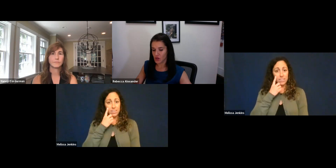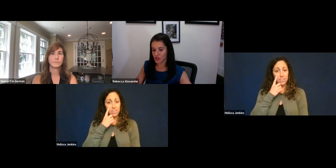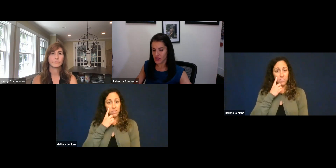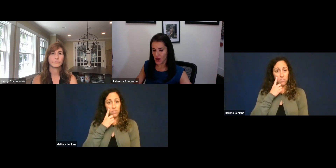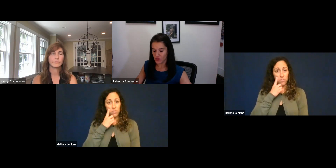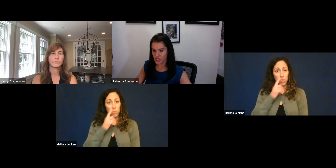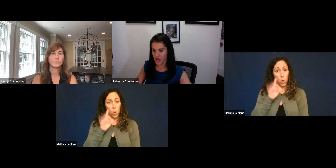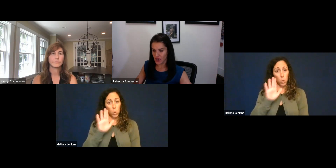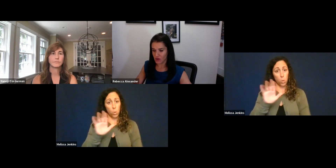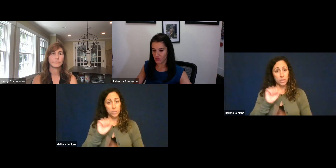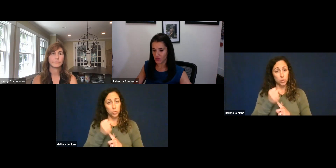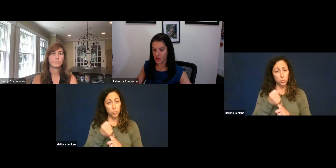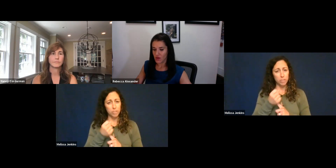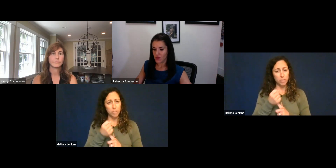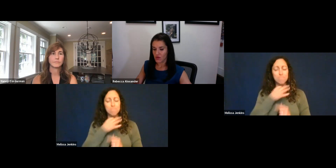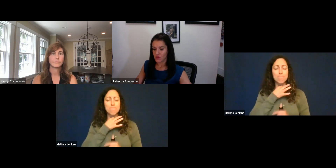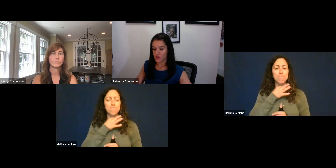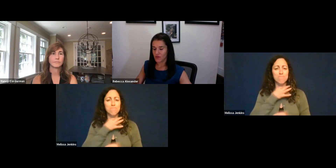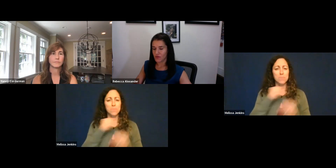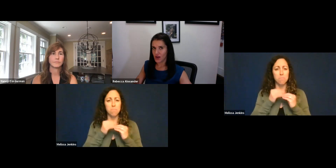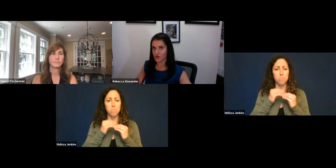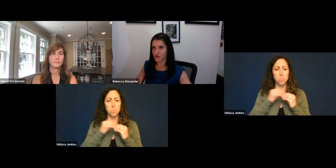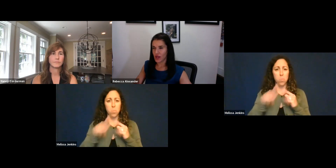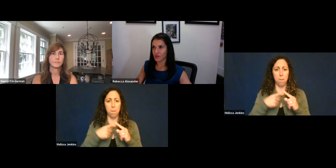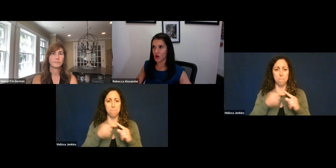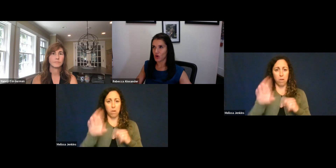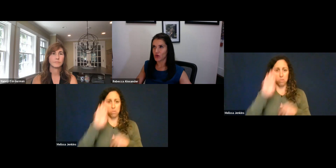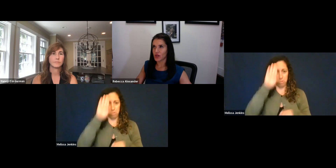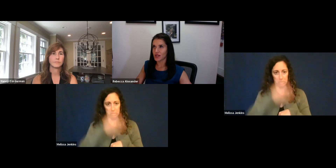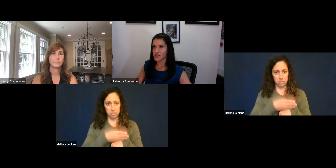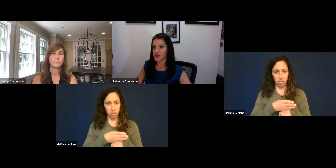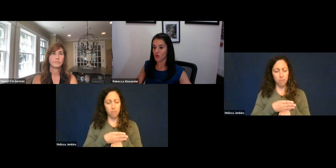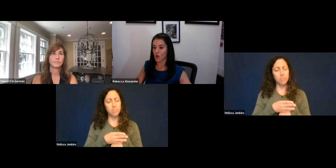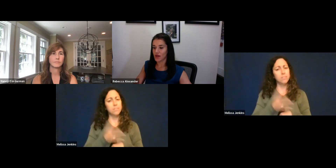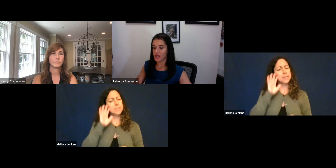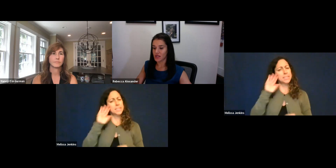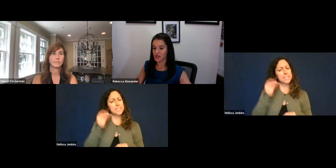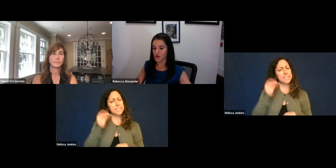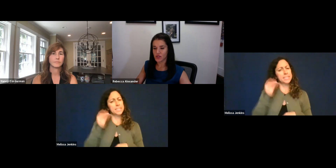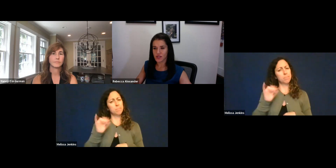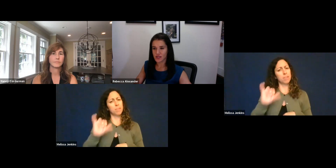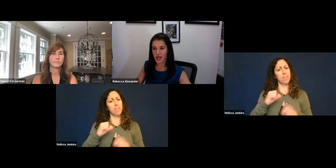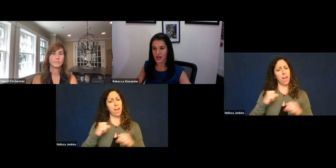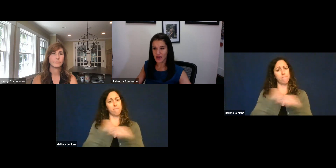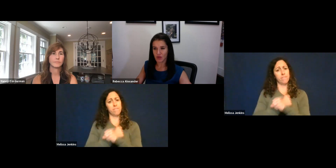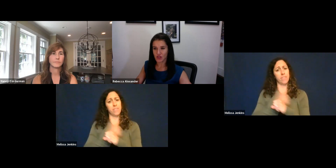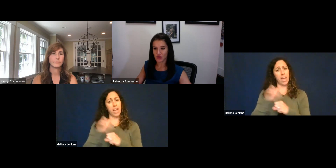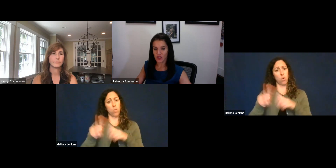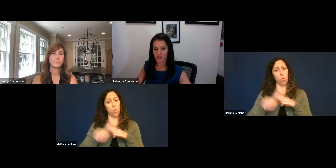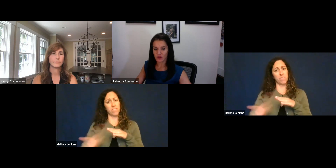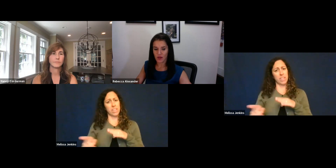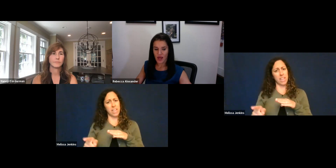so it sounds like the fight or flight mode is that when he uses his cane-- and I'm assuming